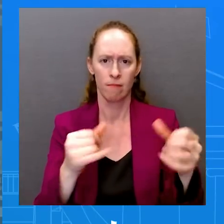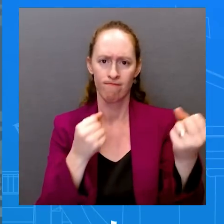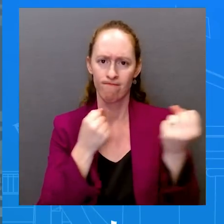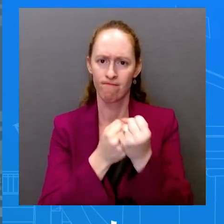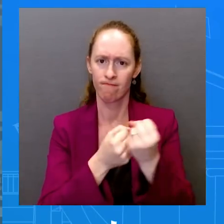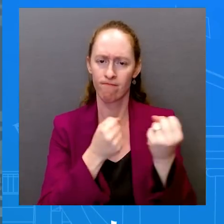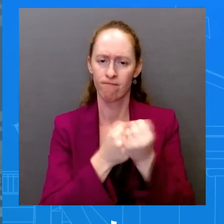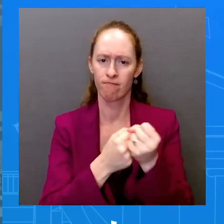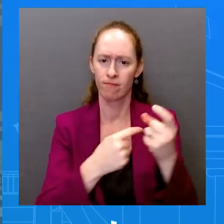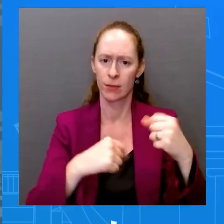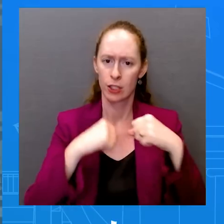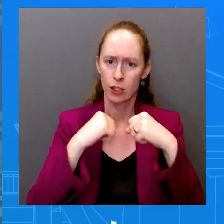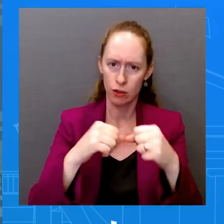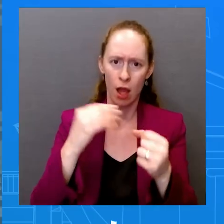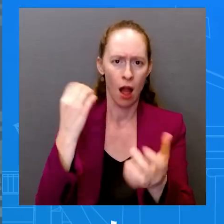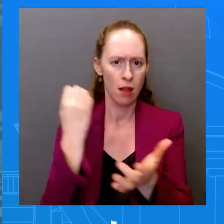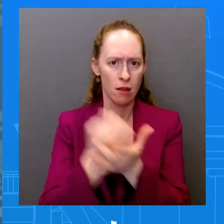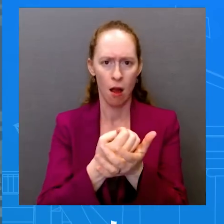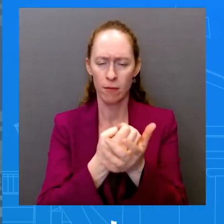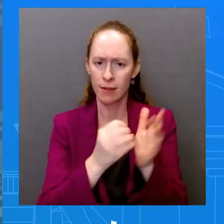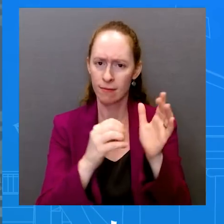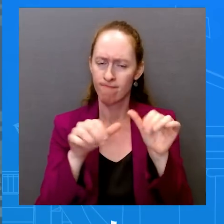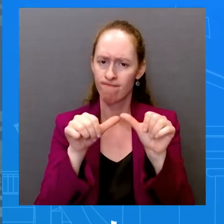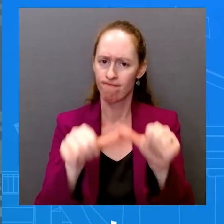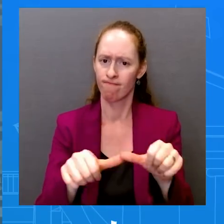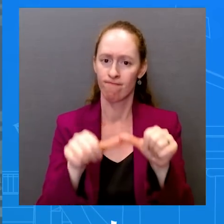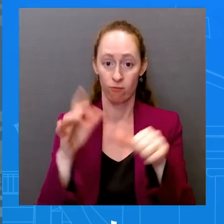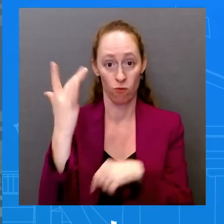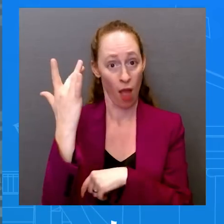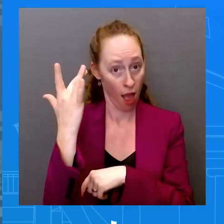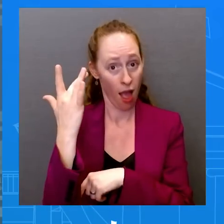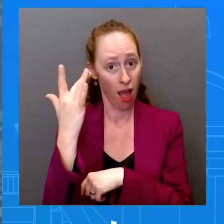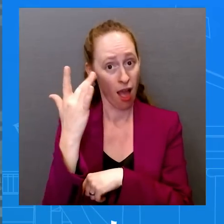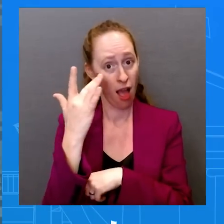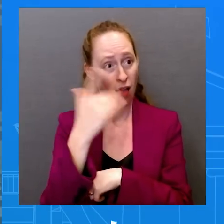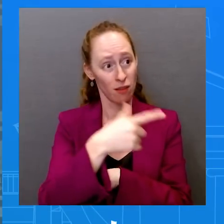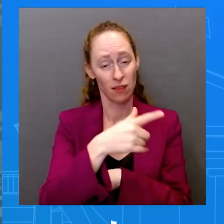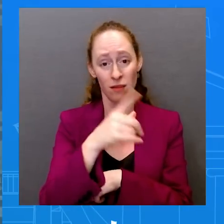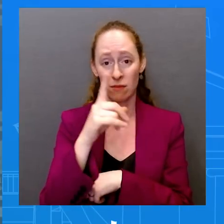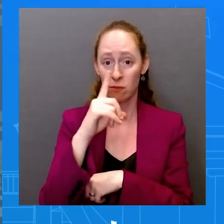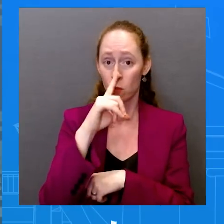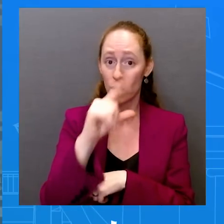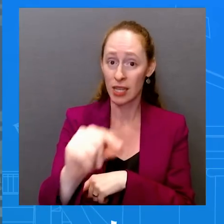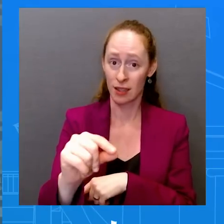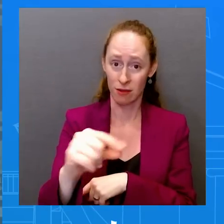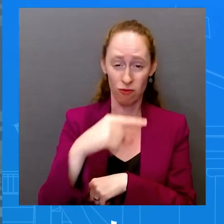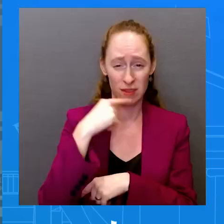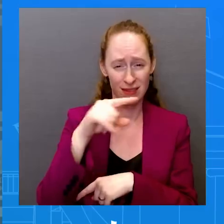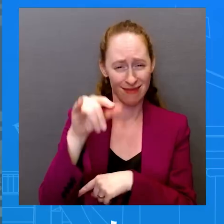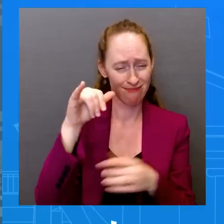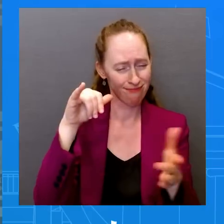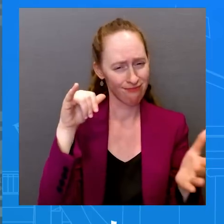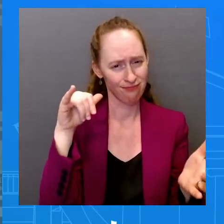to hold the Kremlin accountable for its aggression. They discussed Russia's weaponization of energy